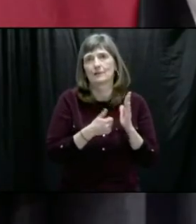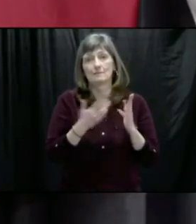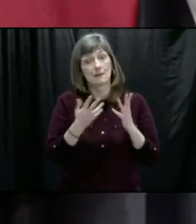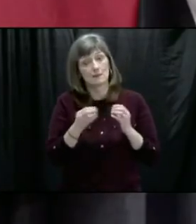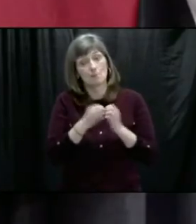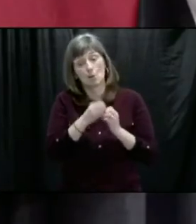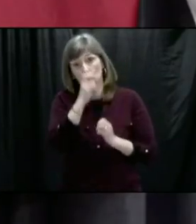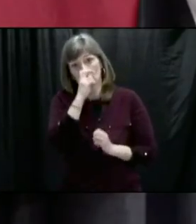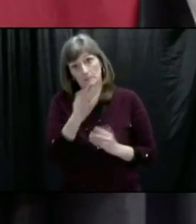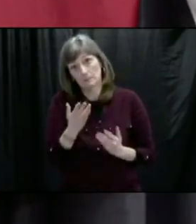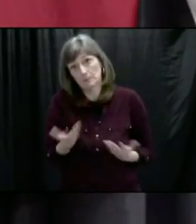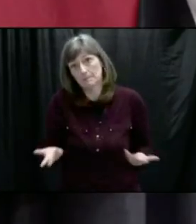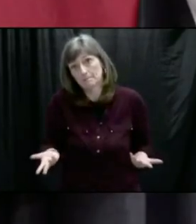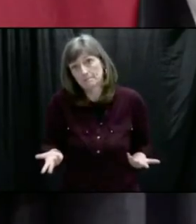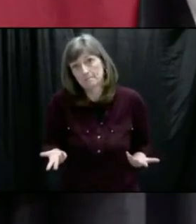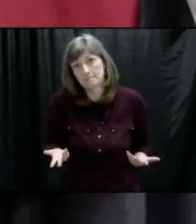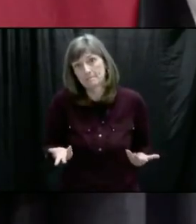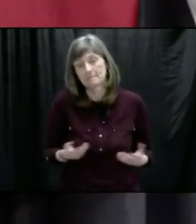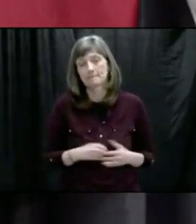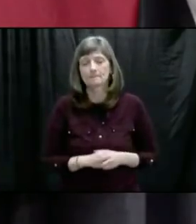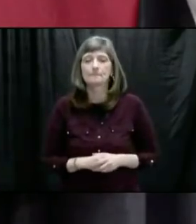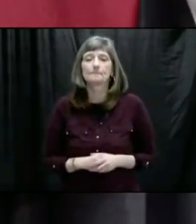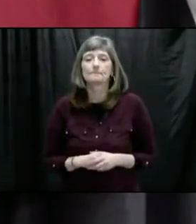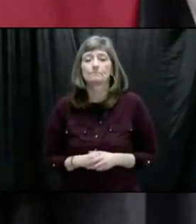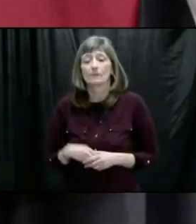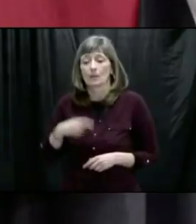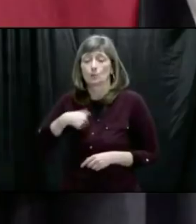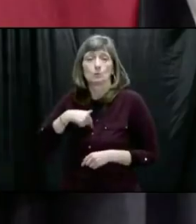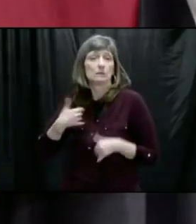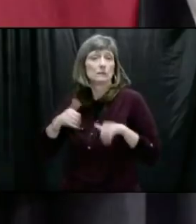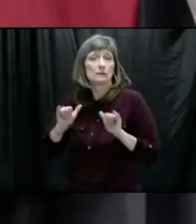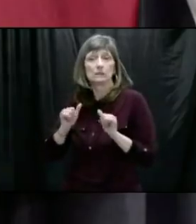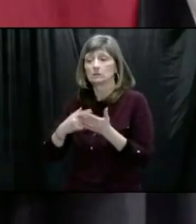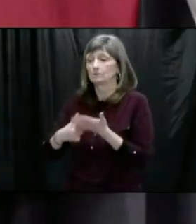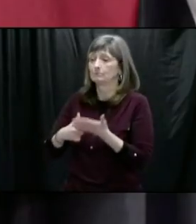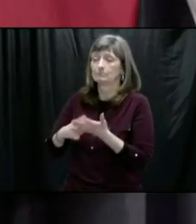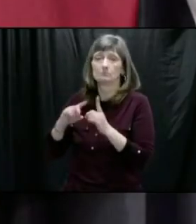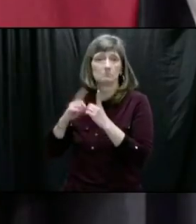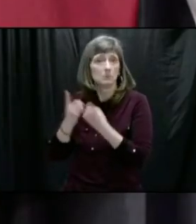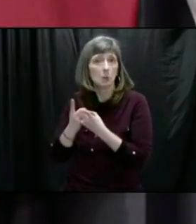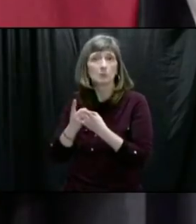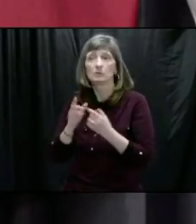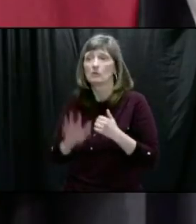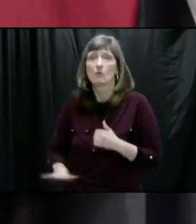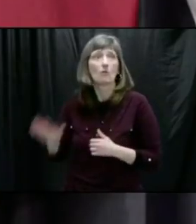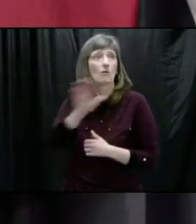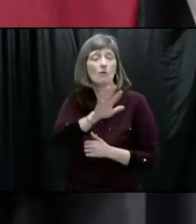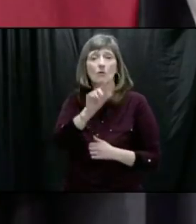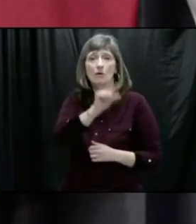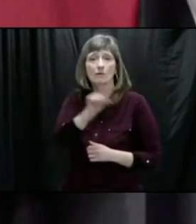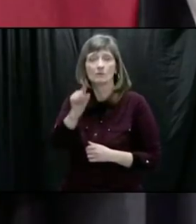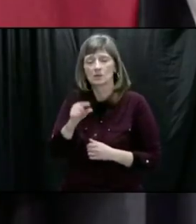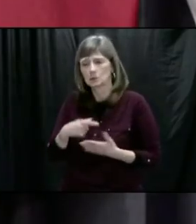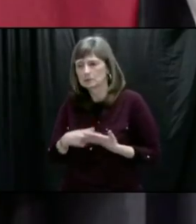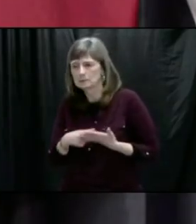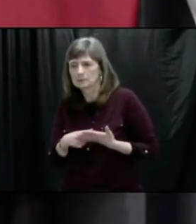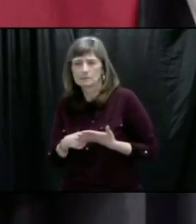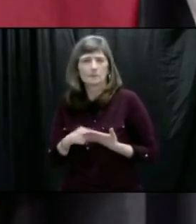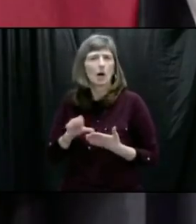LEAST TO DO THAT AND TO IMPROVE ON IT. AND CERTAINLY THE DISCUSSIONS THAT ARE GOING ON IN OUR